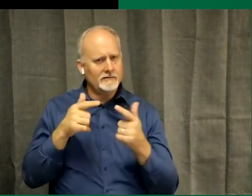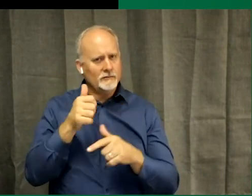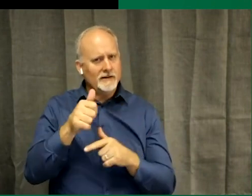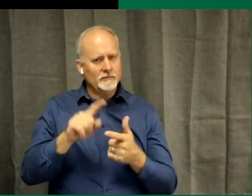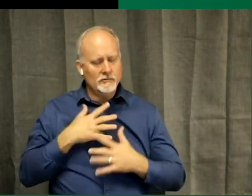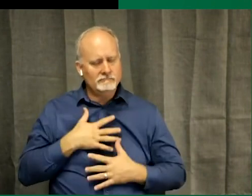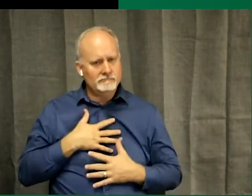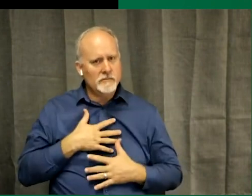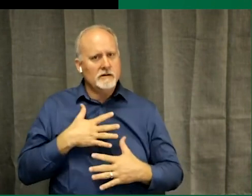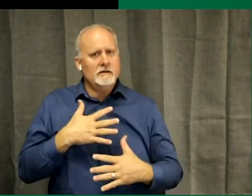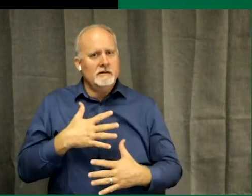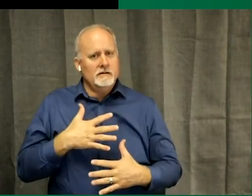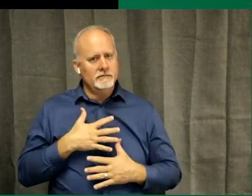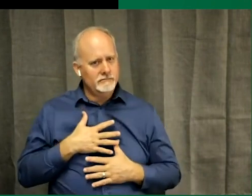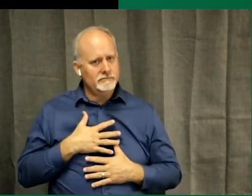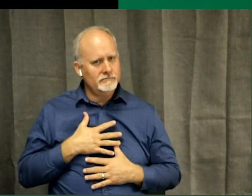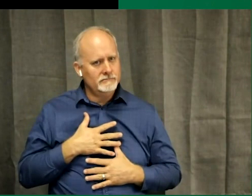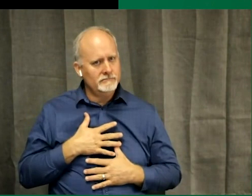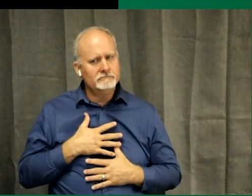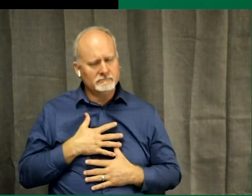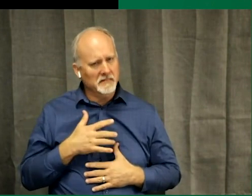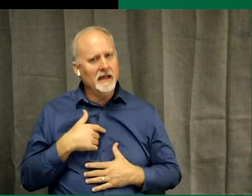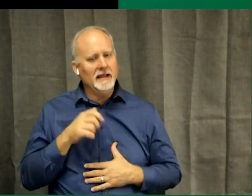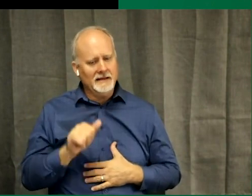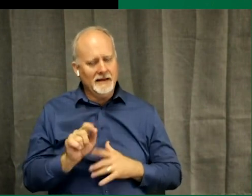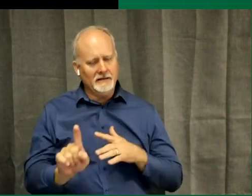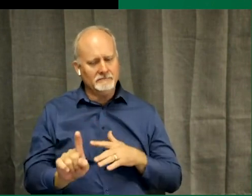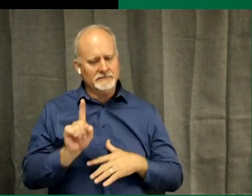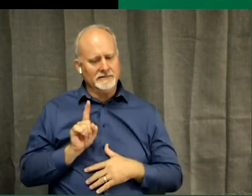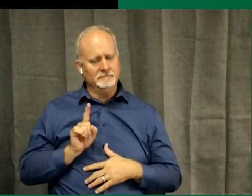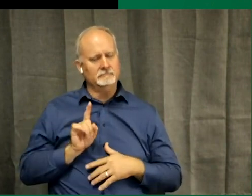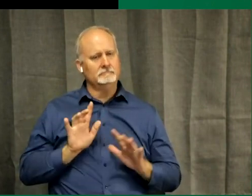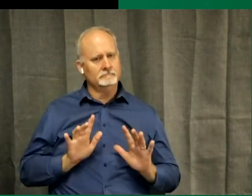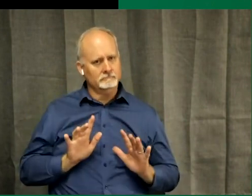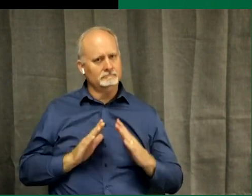a breather and be like okay so i can step away and take a break or oh i don't have to handle this now